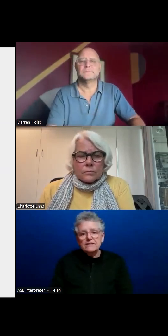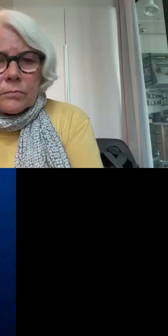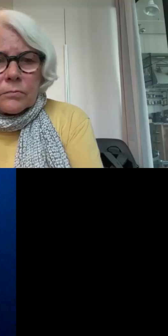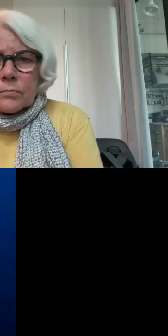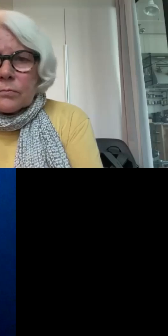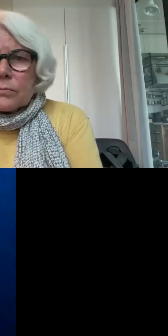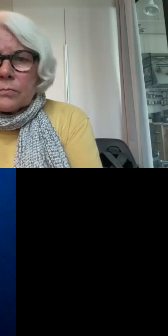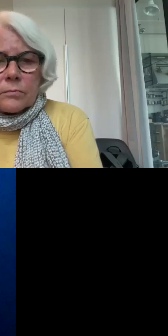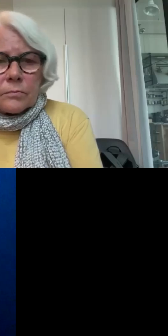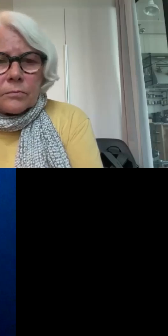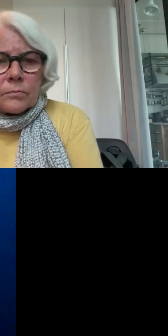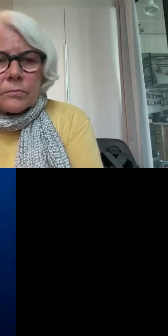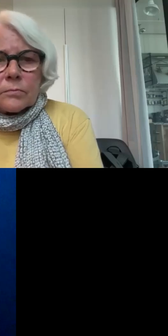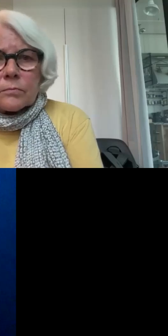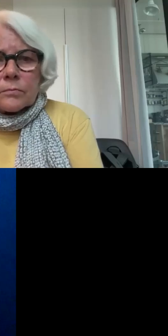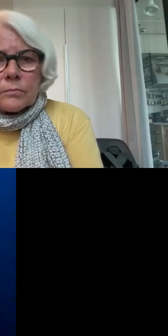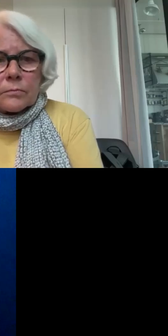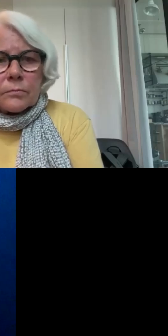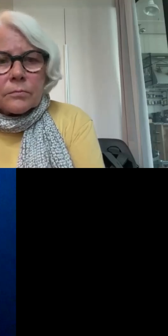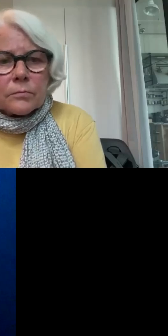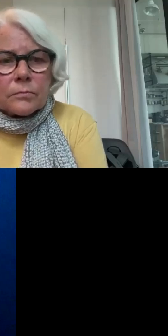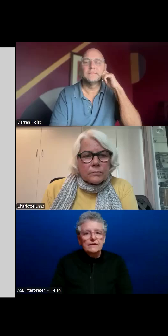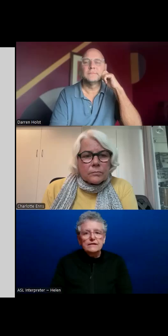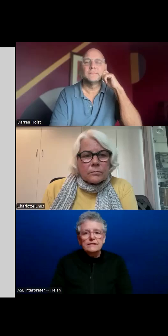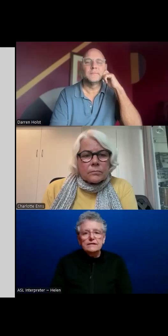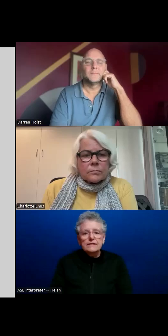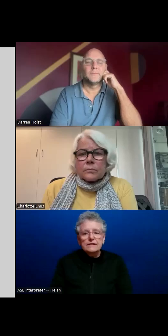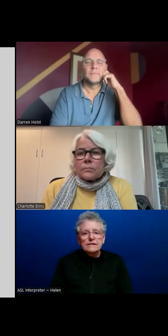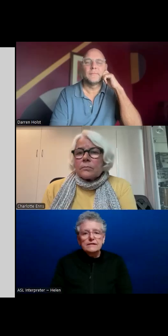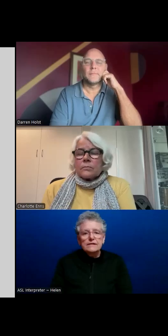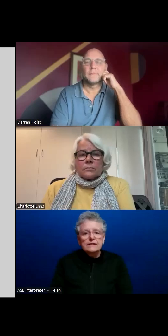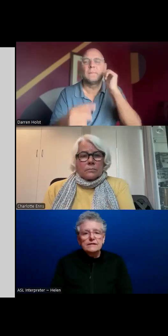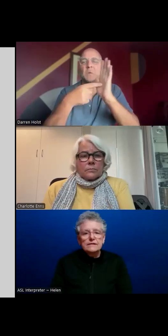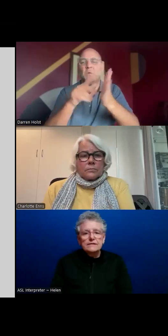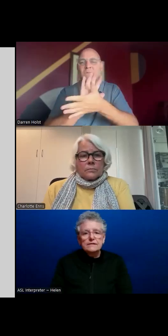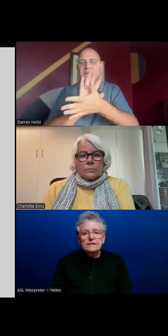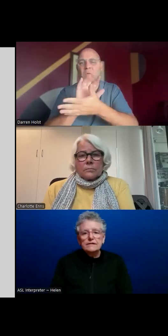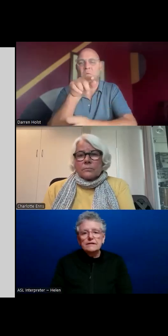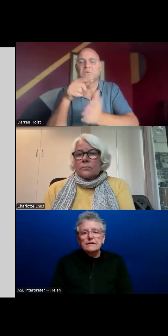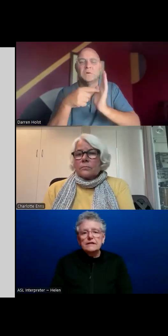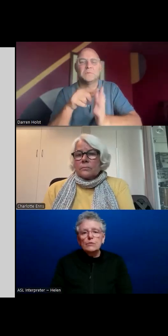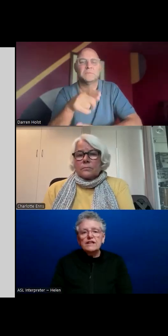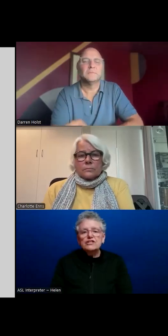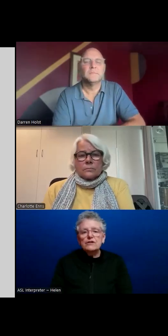give an answer to what they think this picture is on the flashcard.